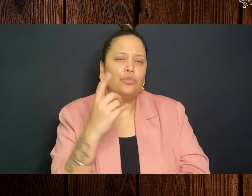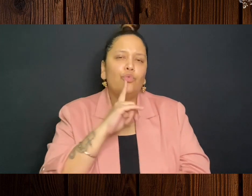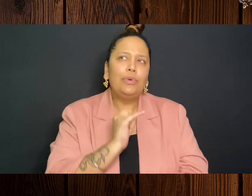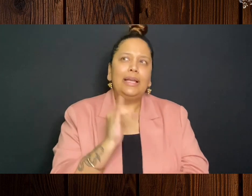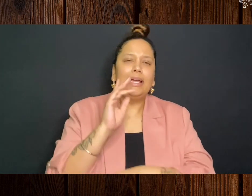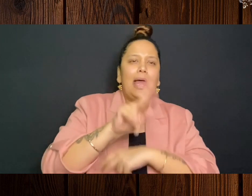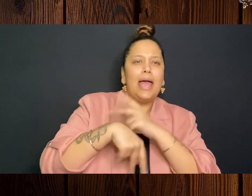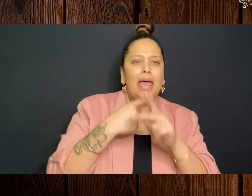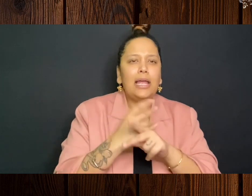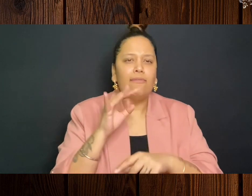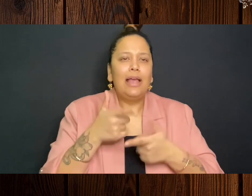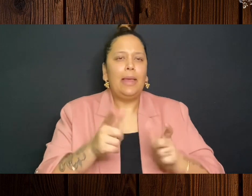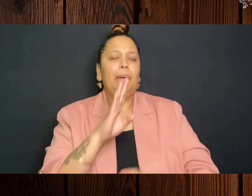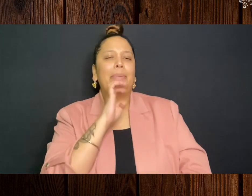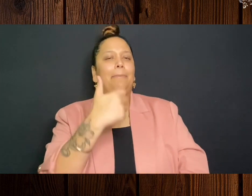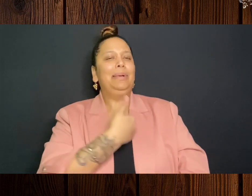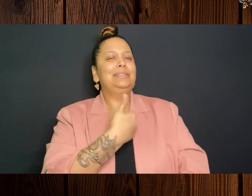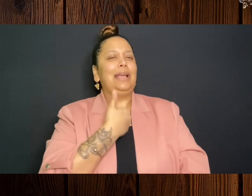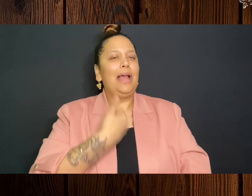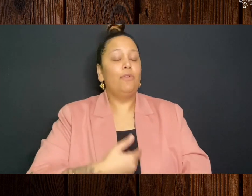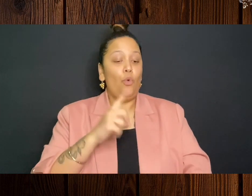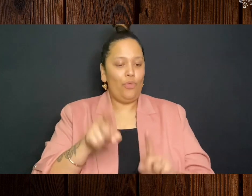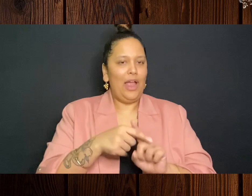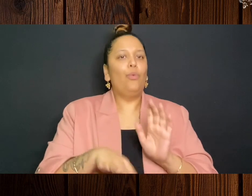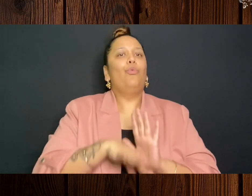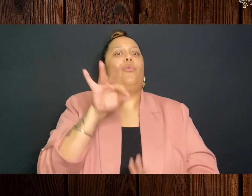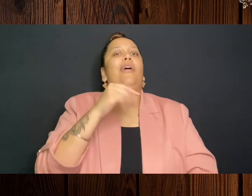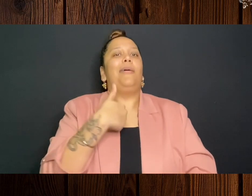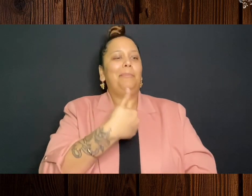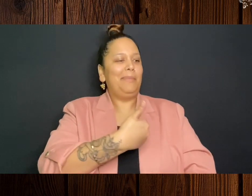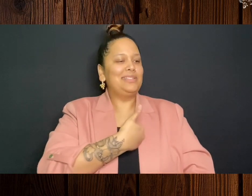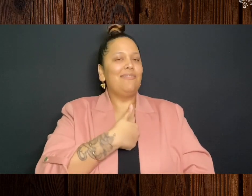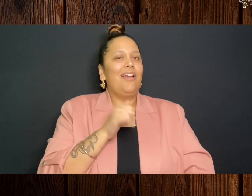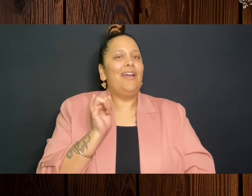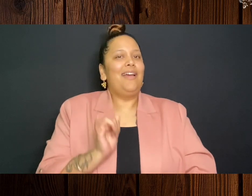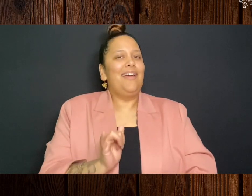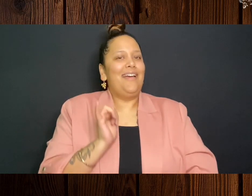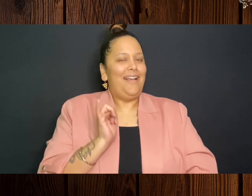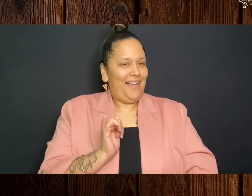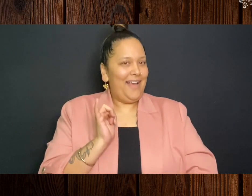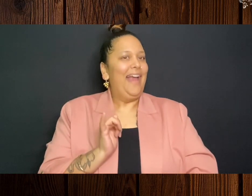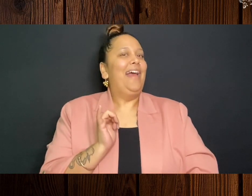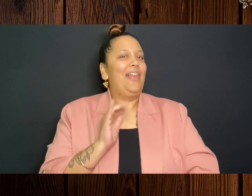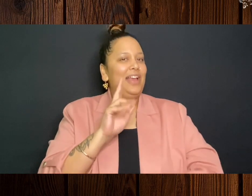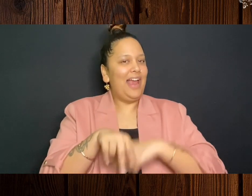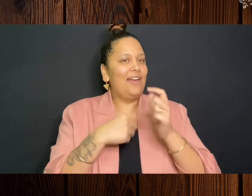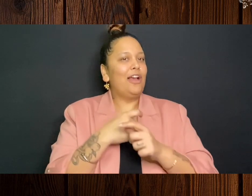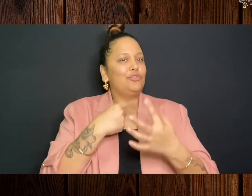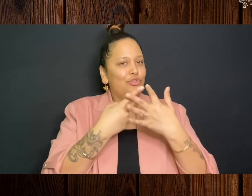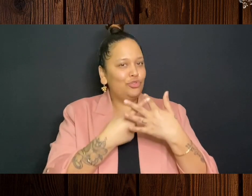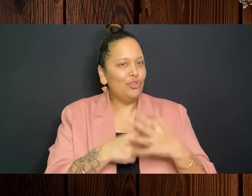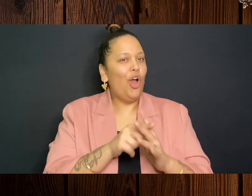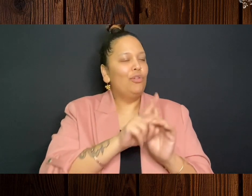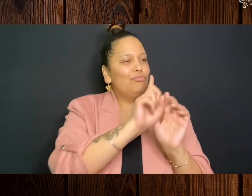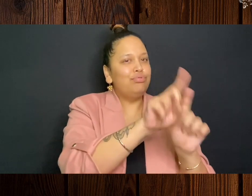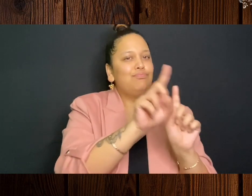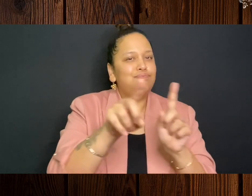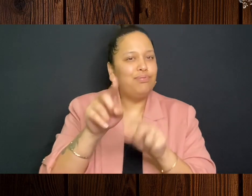of let me be myself. And then when I found myself, I kind of, like, started going to places, England, we spent some